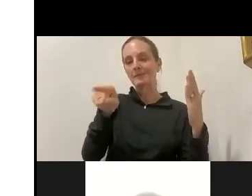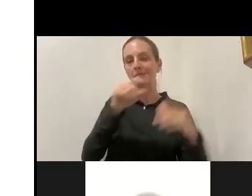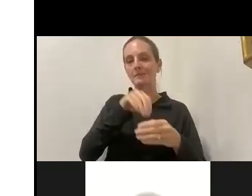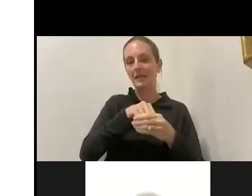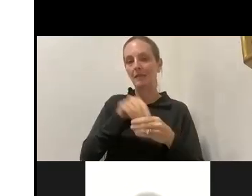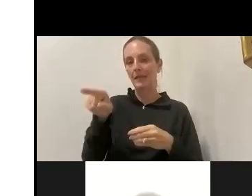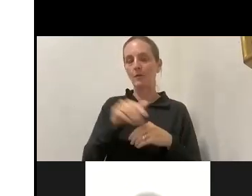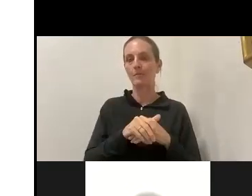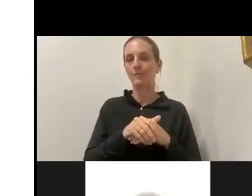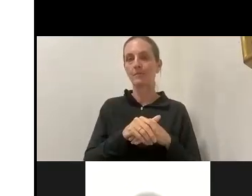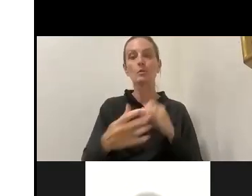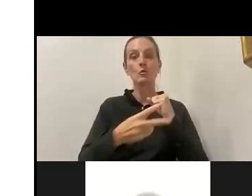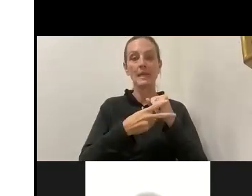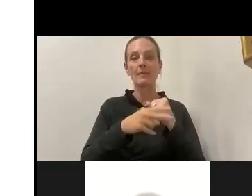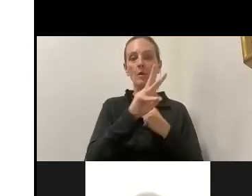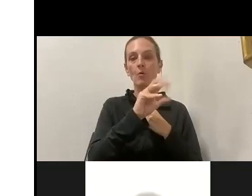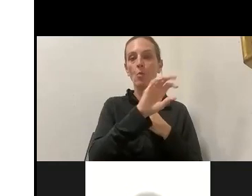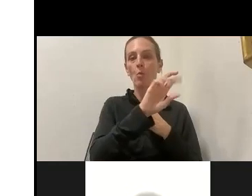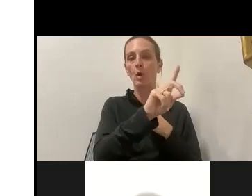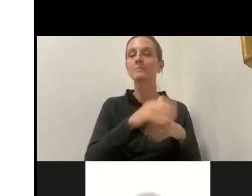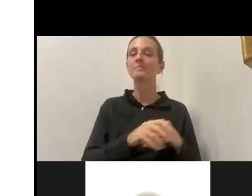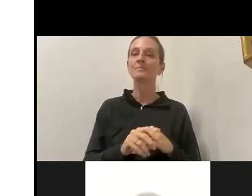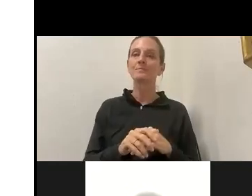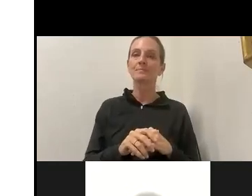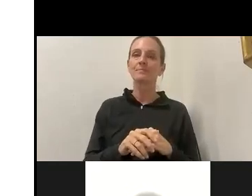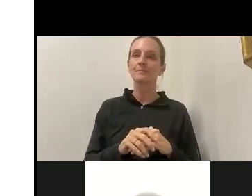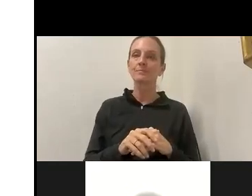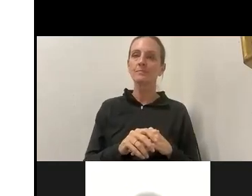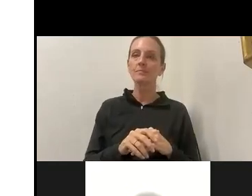The next one is have someone else edit your draft proposal. Fresh eyes are always useful.